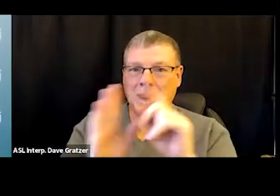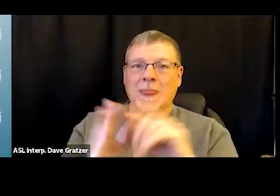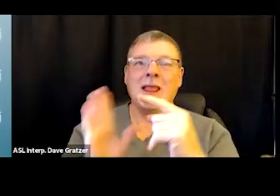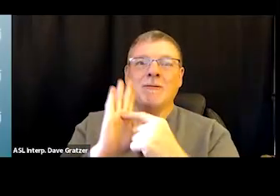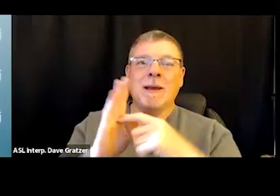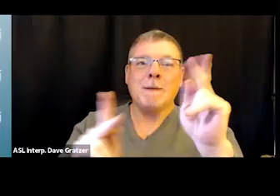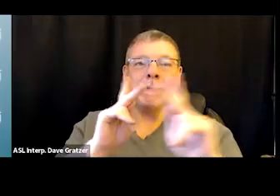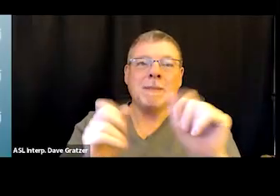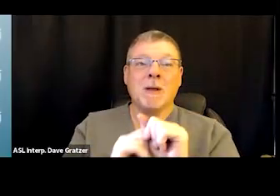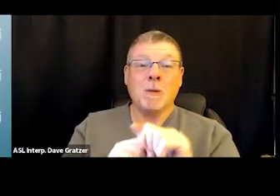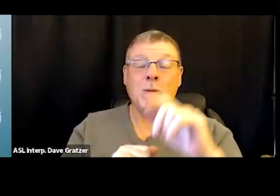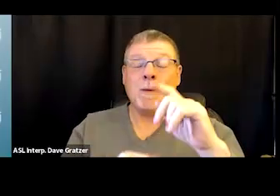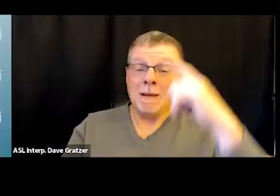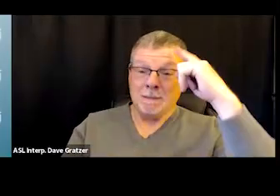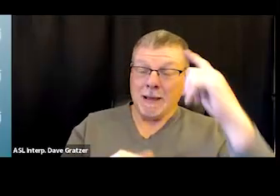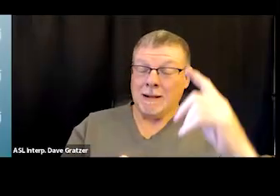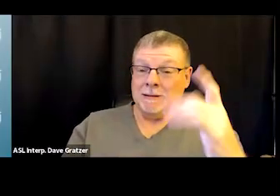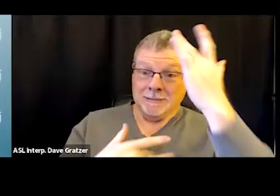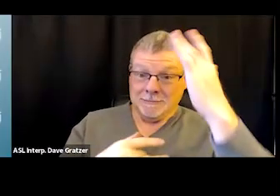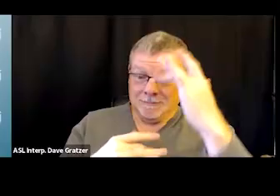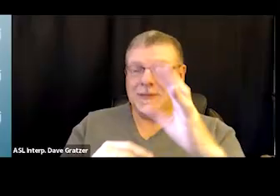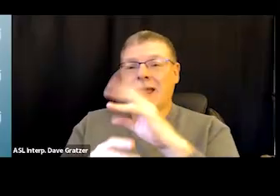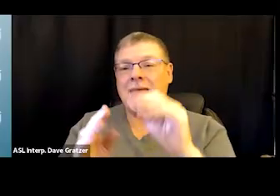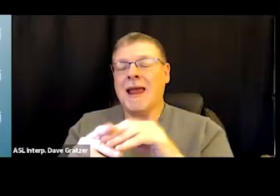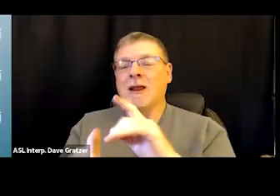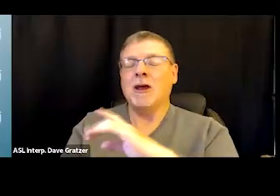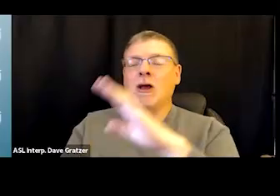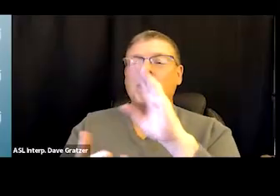with Mental Disabilities: A Criminal Defense Lawyer's Best Practice Manual.